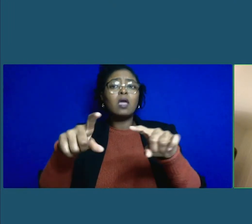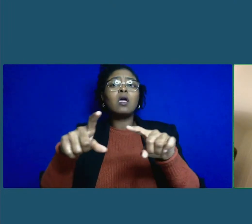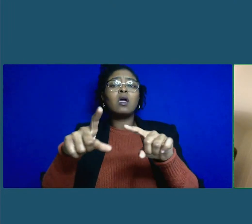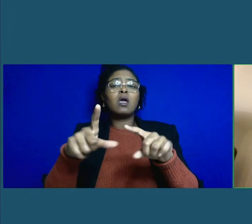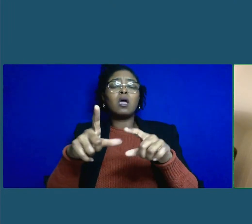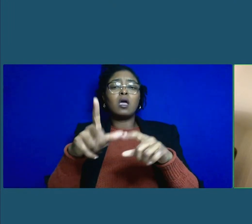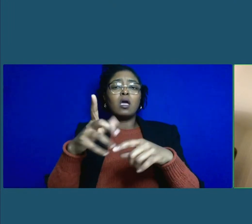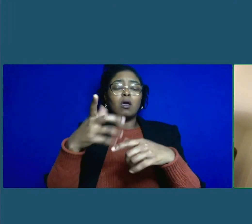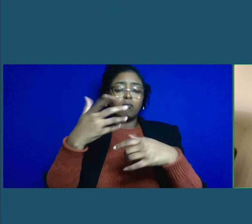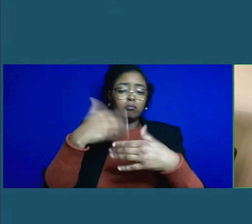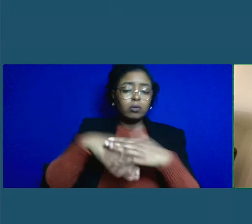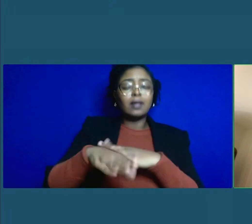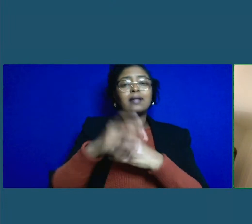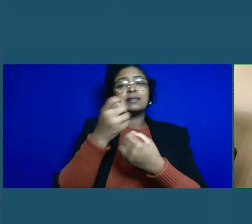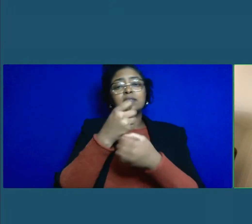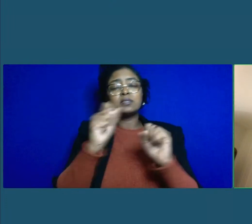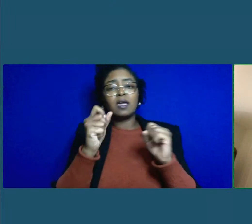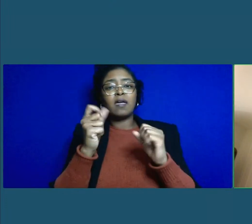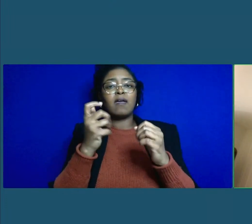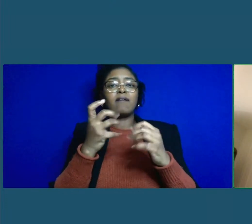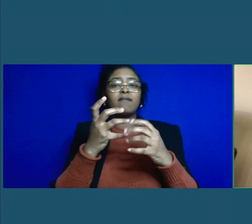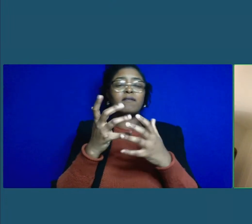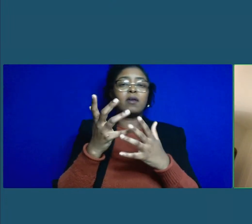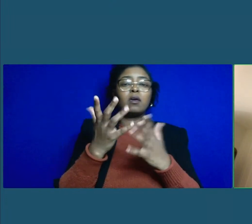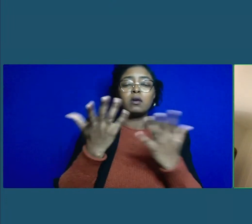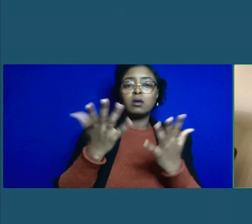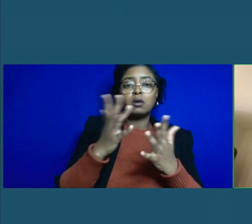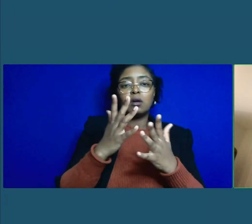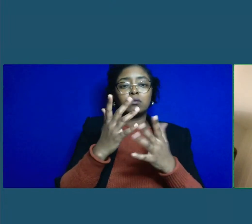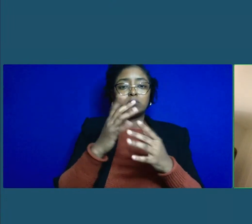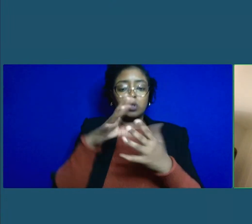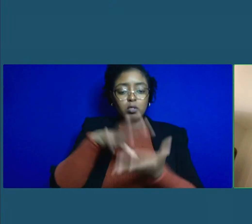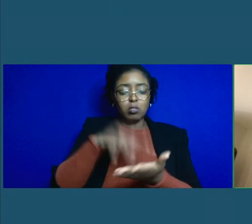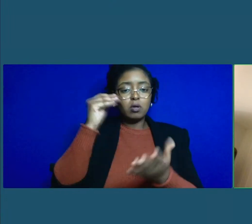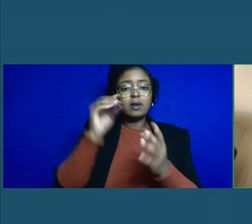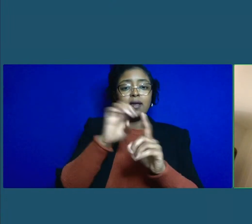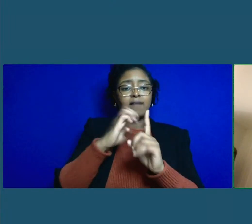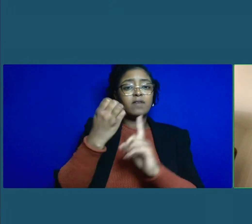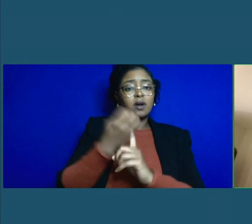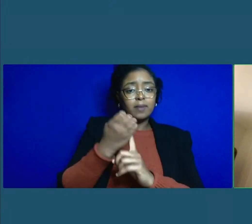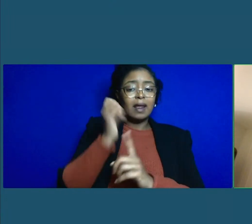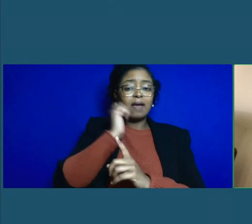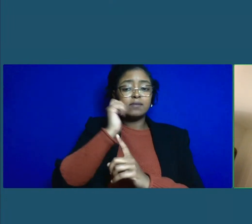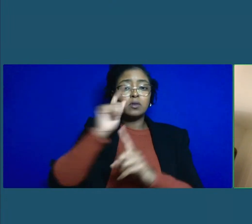students to make sure that they are, you know, engaging in a safe and healthy learning